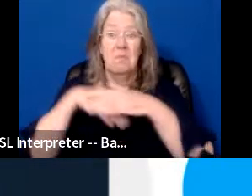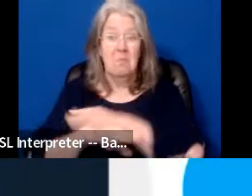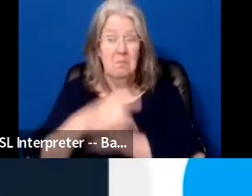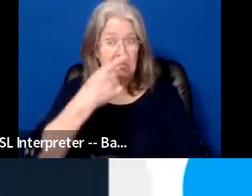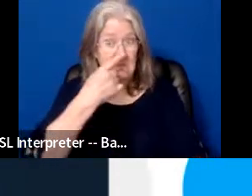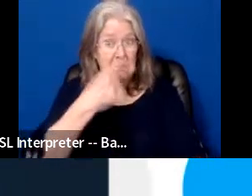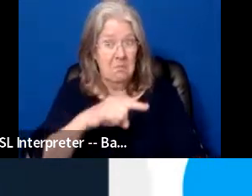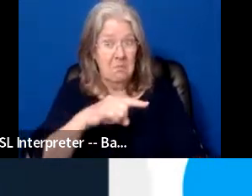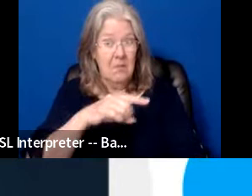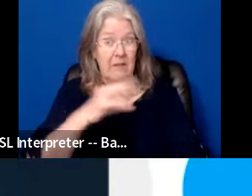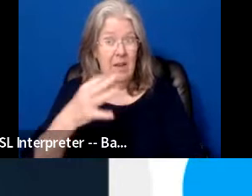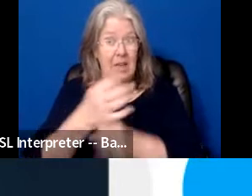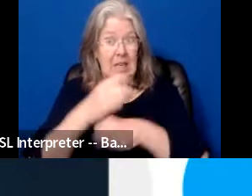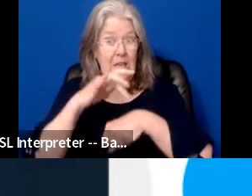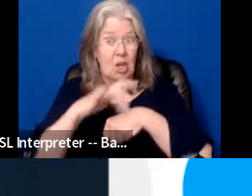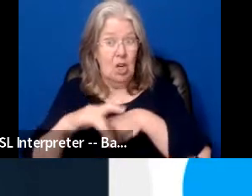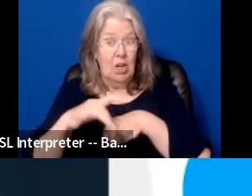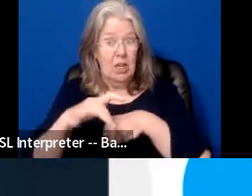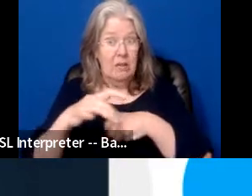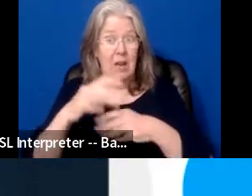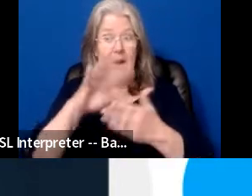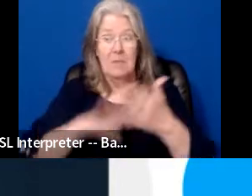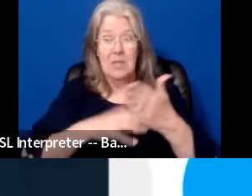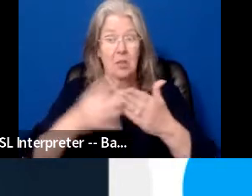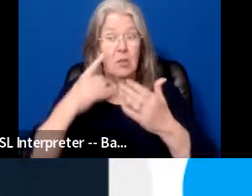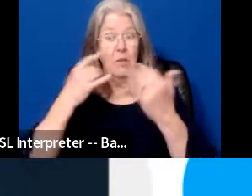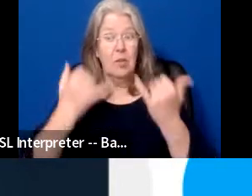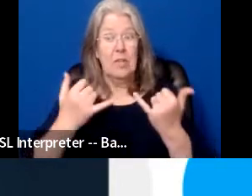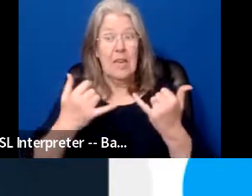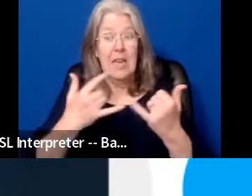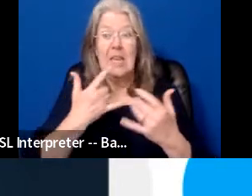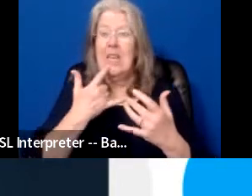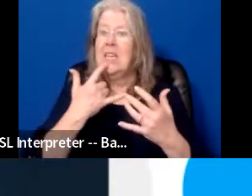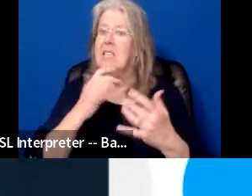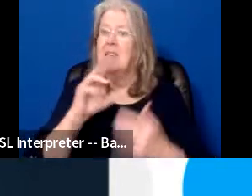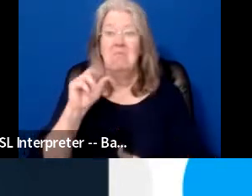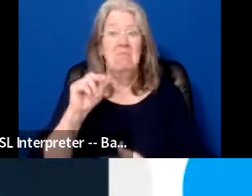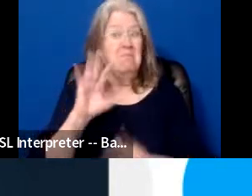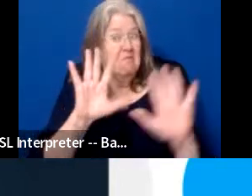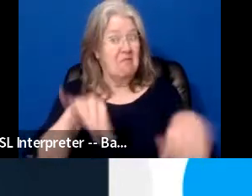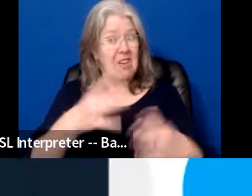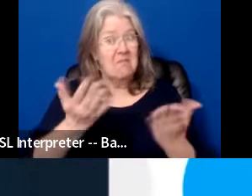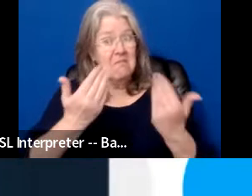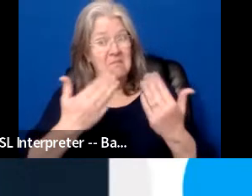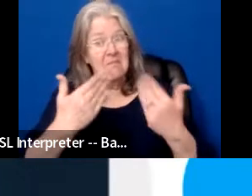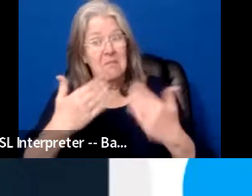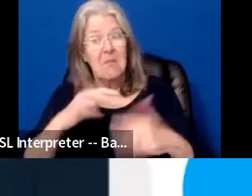a little bit early? I'm still scheduled for today and he said, "No, your timings actually better to get it done now."